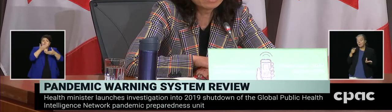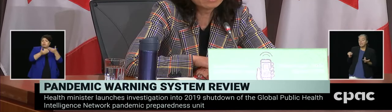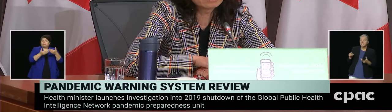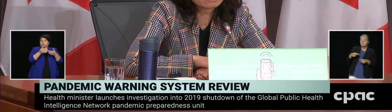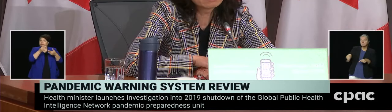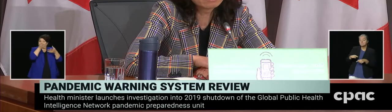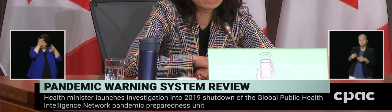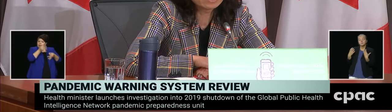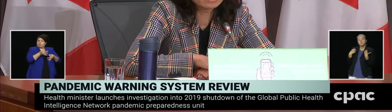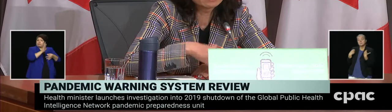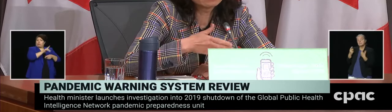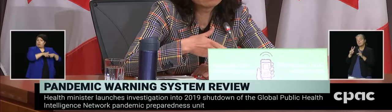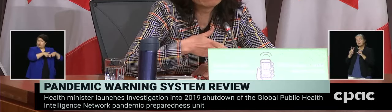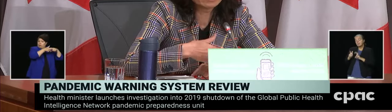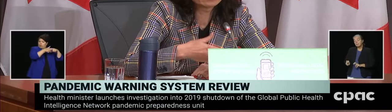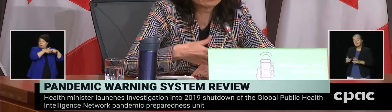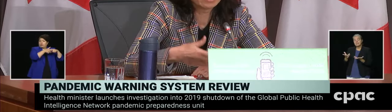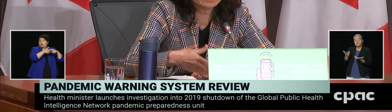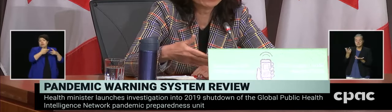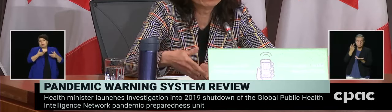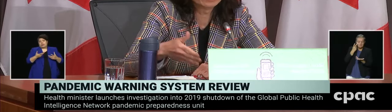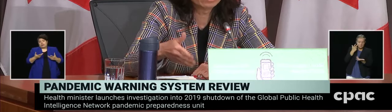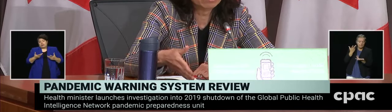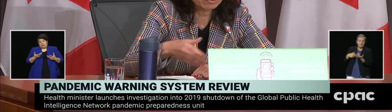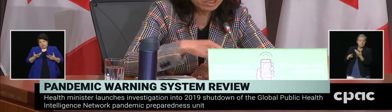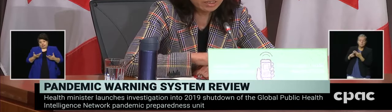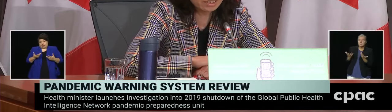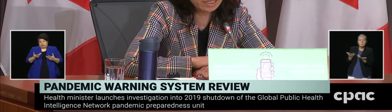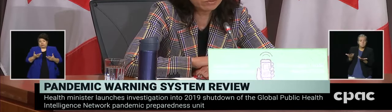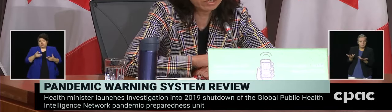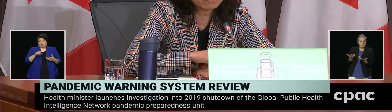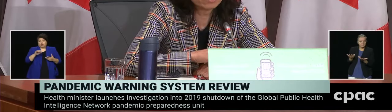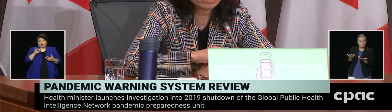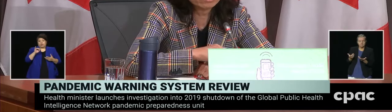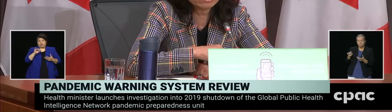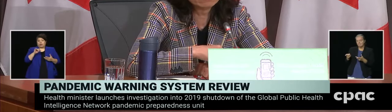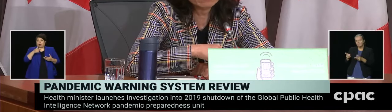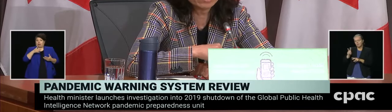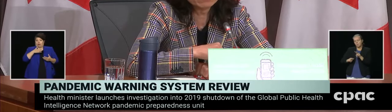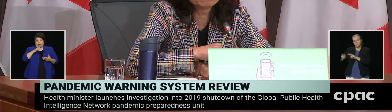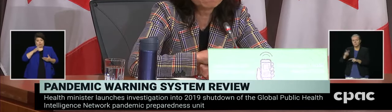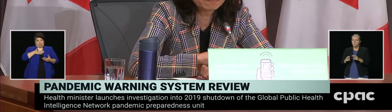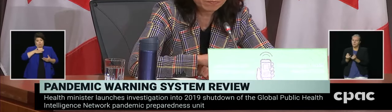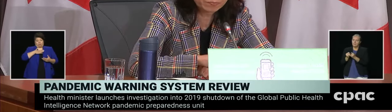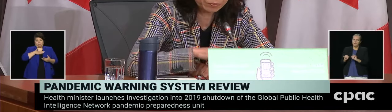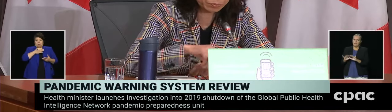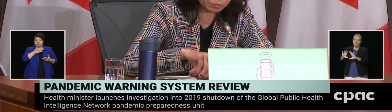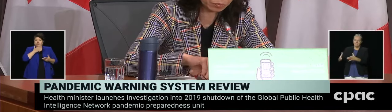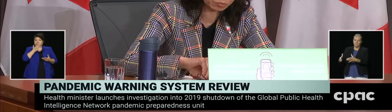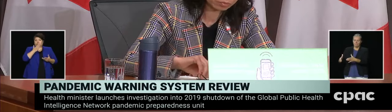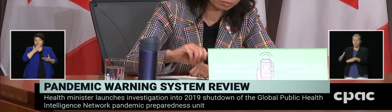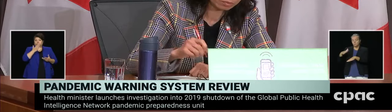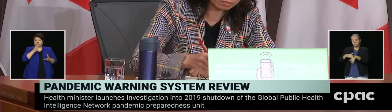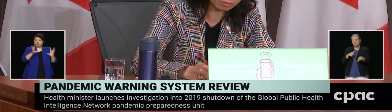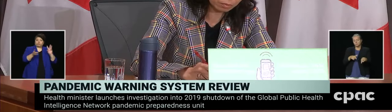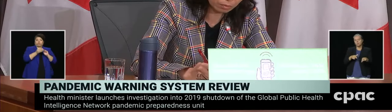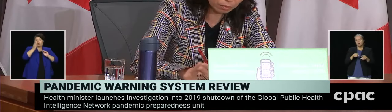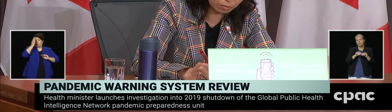THE PROCESS WAS.